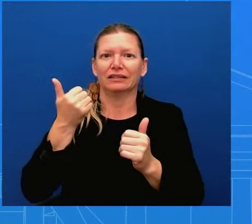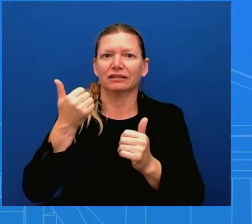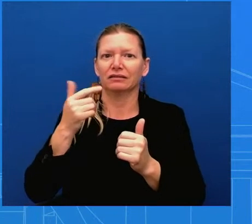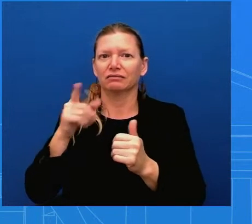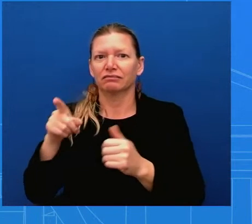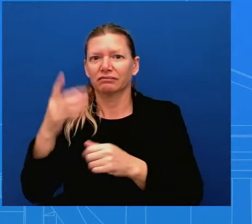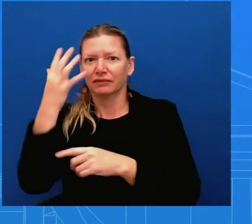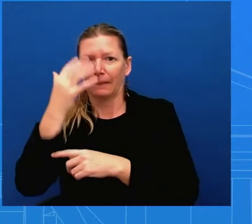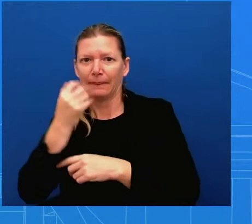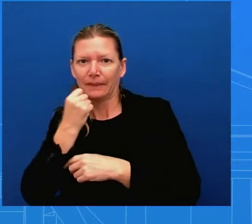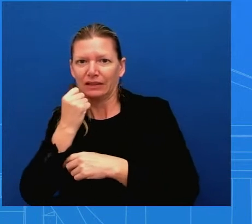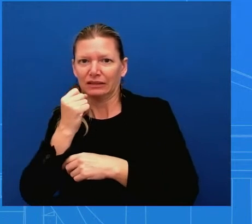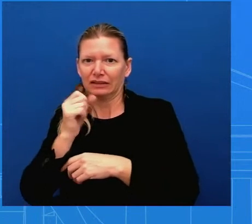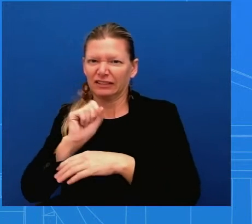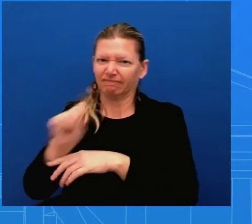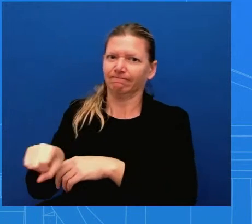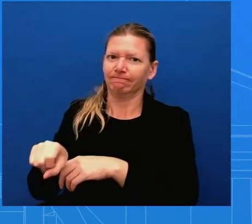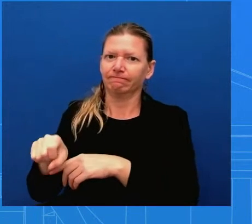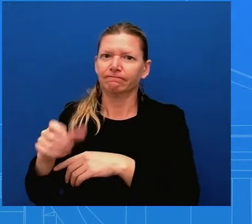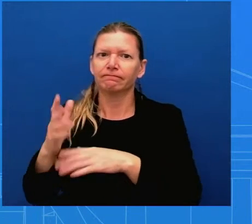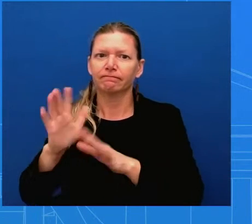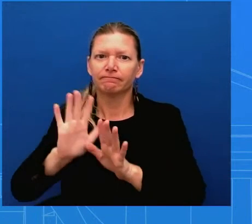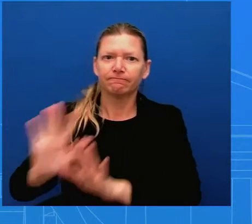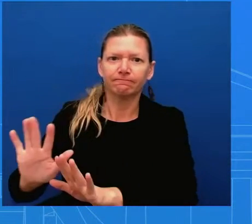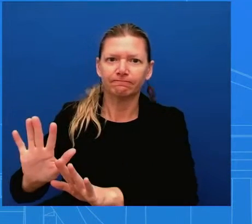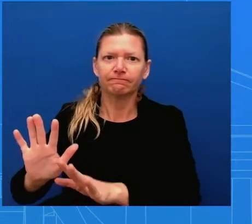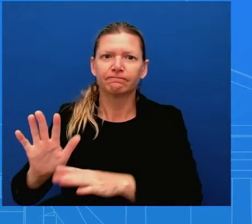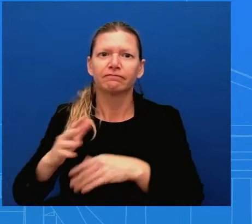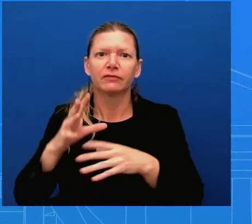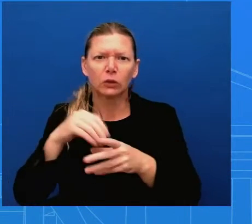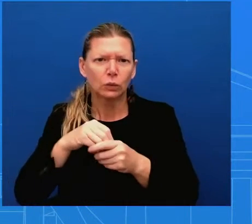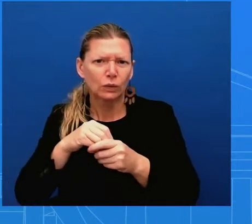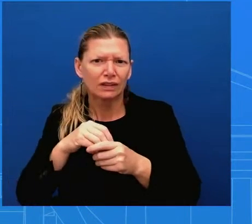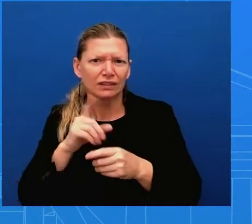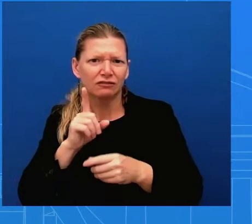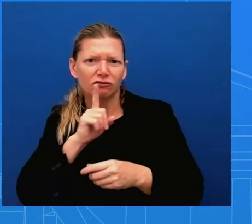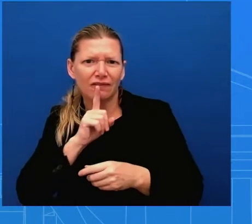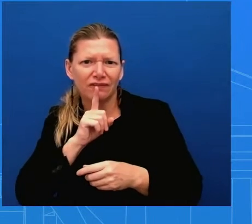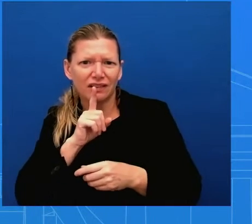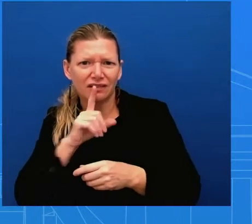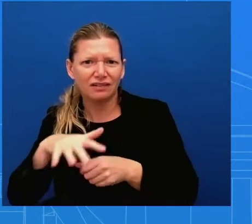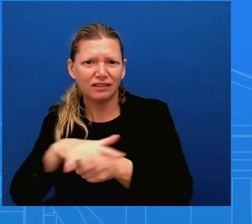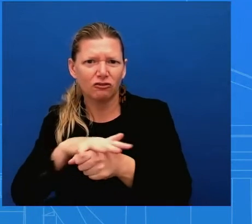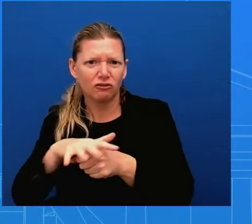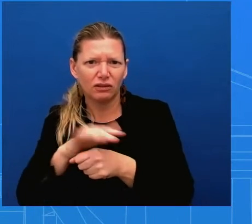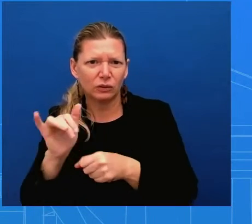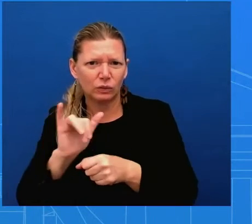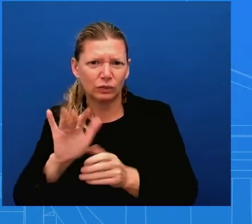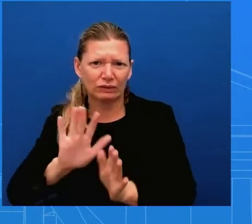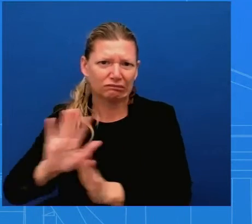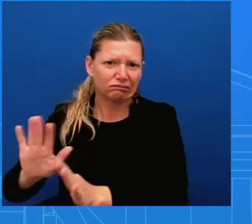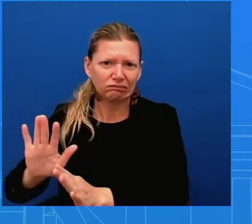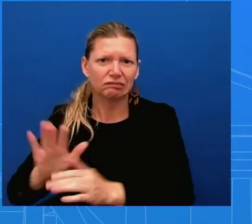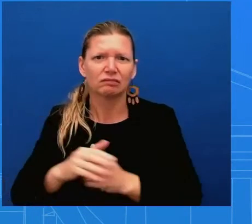and that that opportunity will still be available to us when we show up for that conversation. The Press: And then -- and then Zelenskyy's advisor